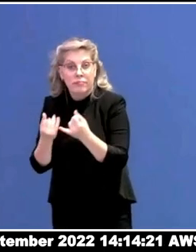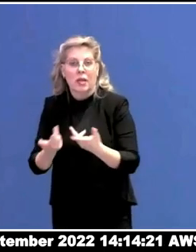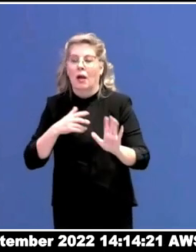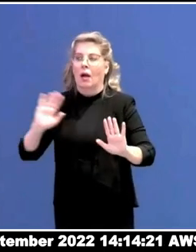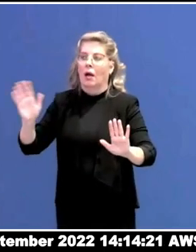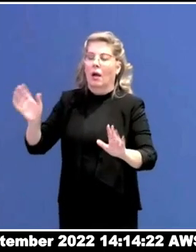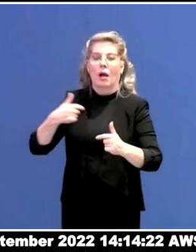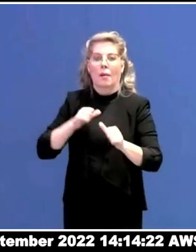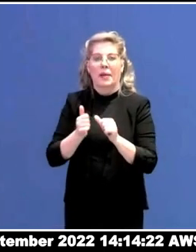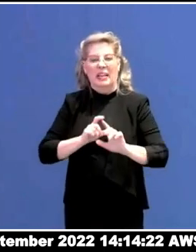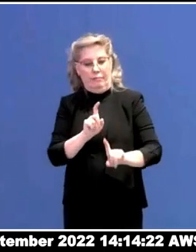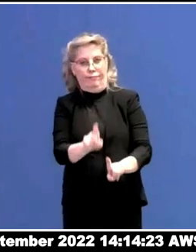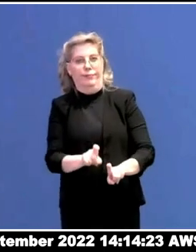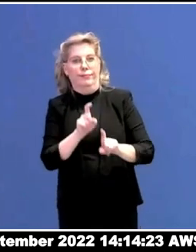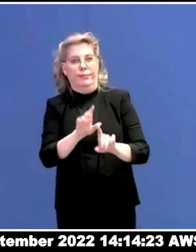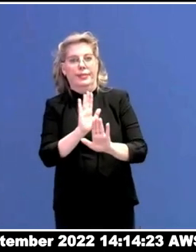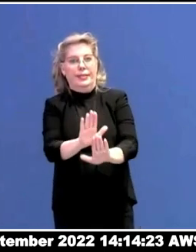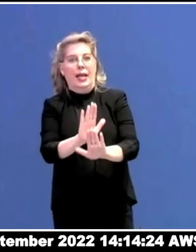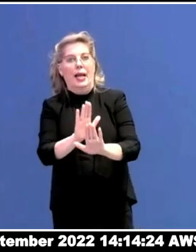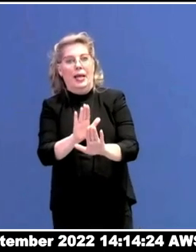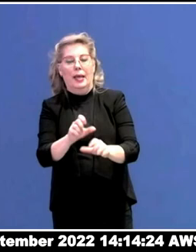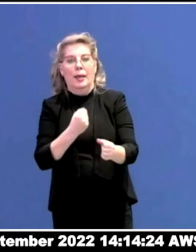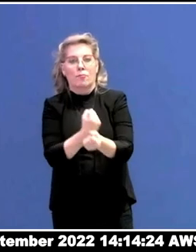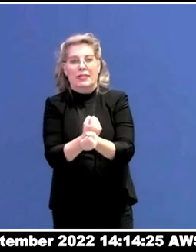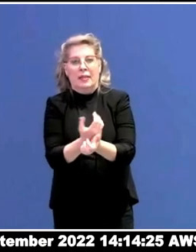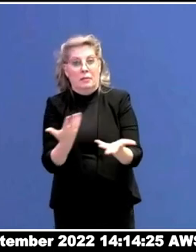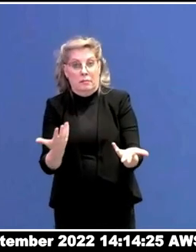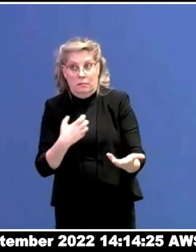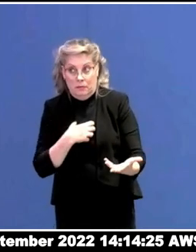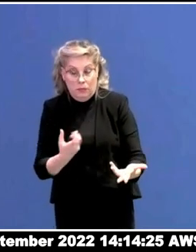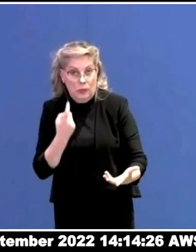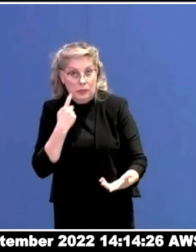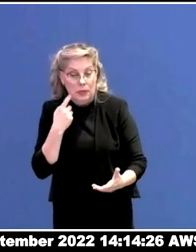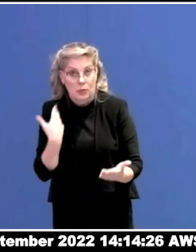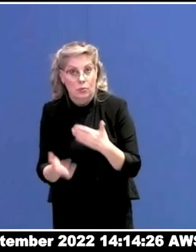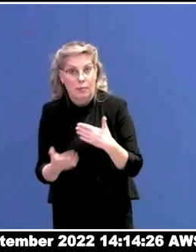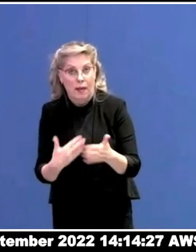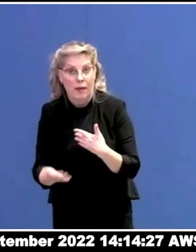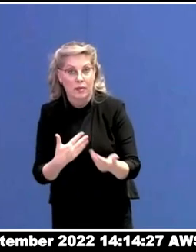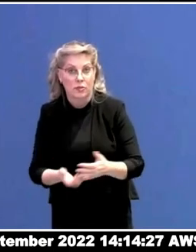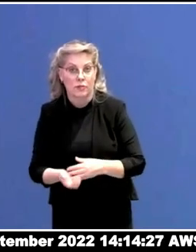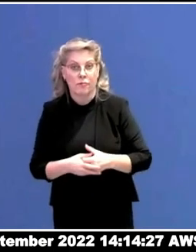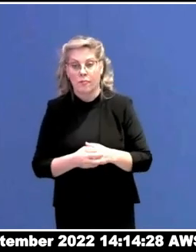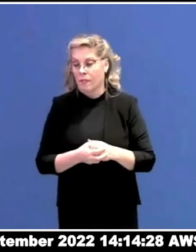lane once someone goes to prison and not actually continue the service. Can I add to that and then I will go.